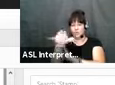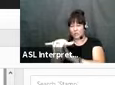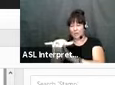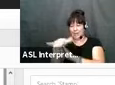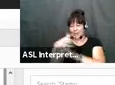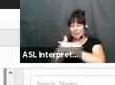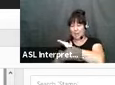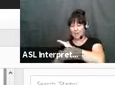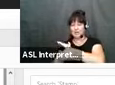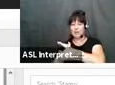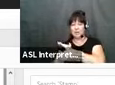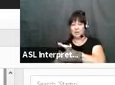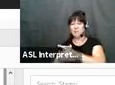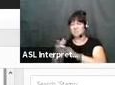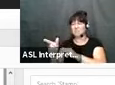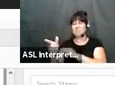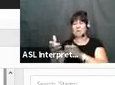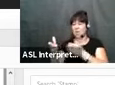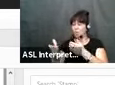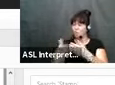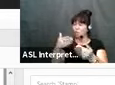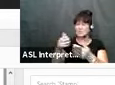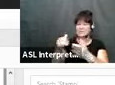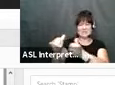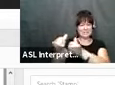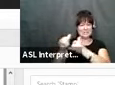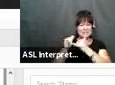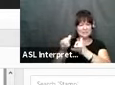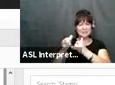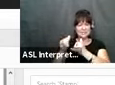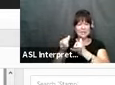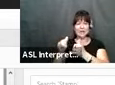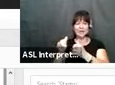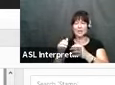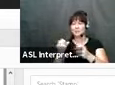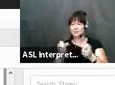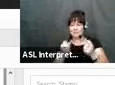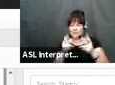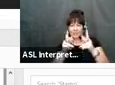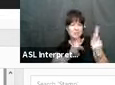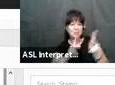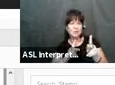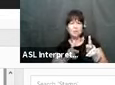similar population size and demographics, substantial tourism, beaches,